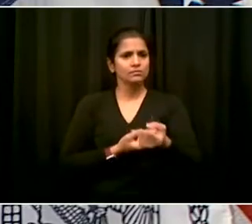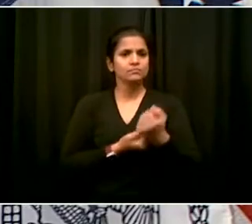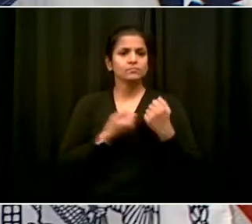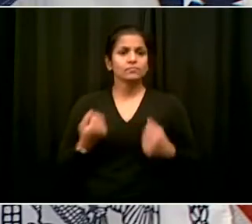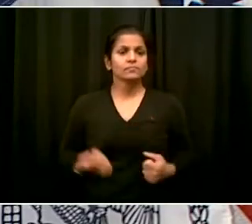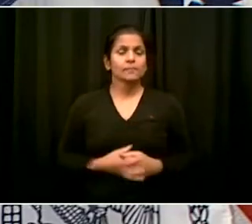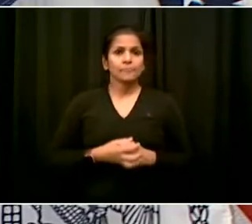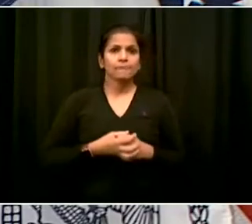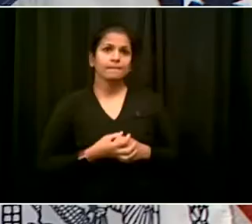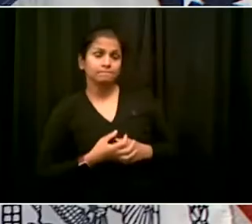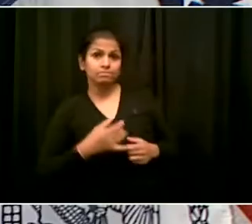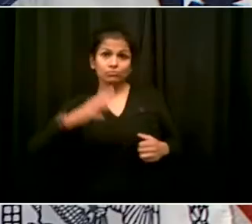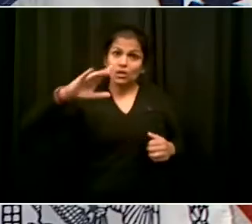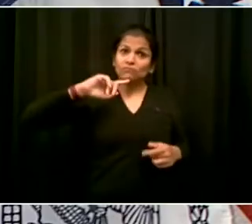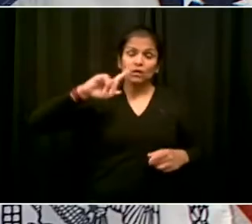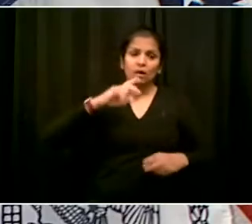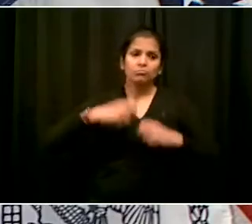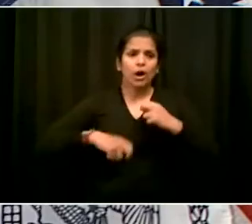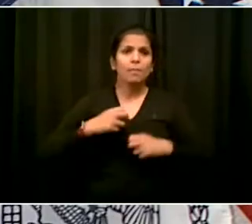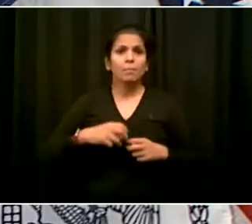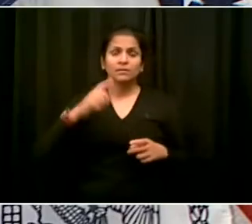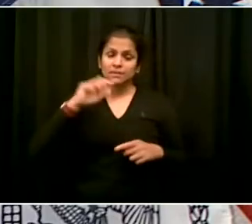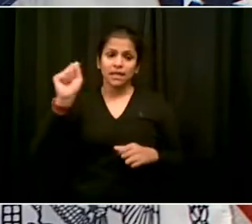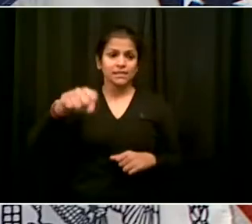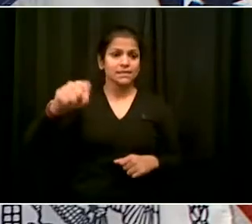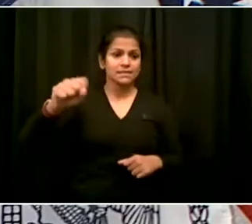LEVEL. THAT'S GOING TO BE A BIG PART OF WHAT WE DO.